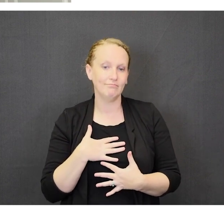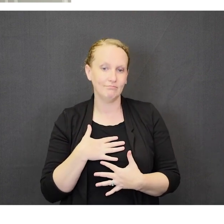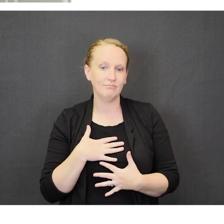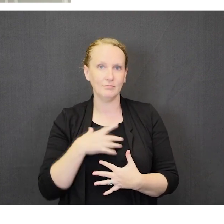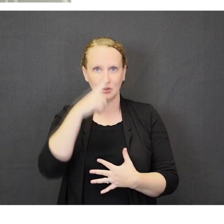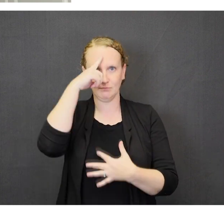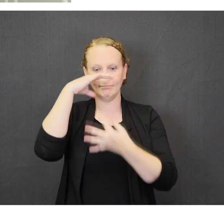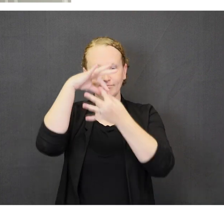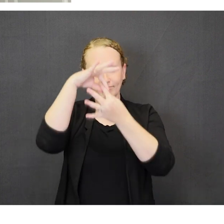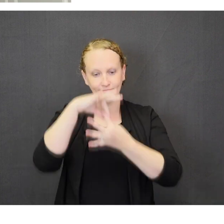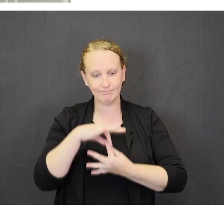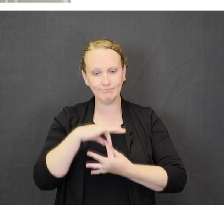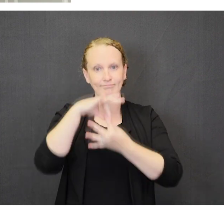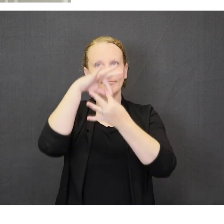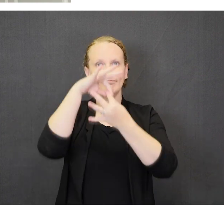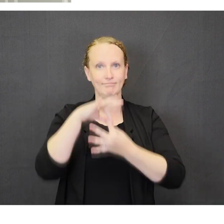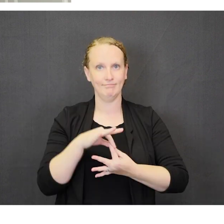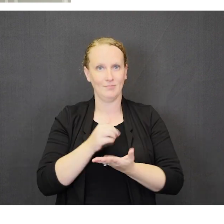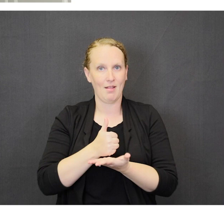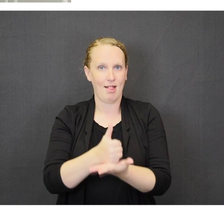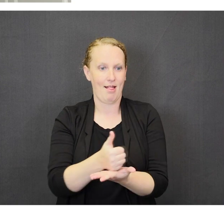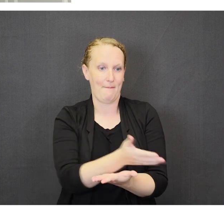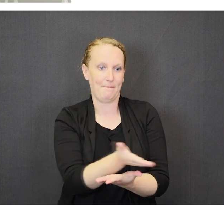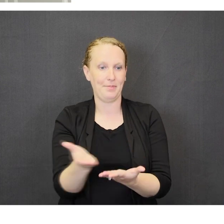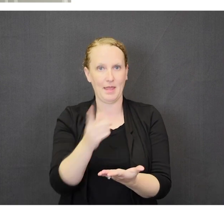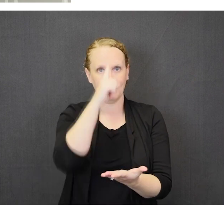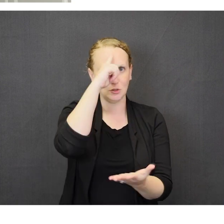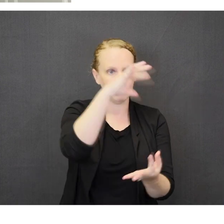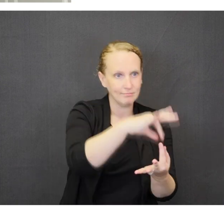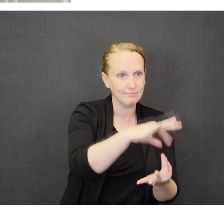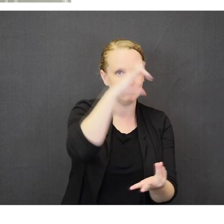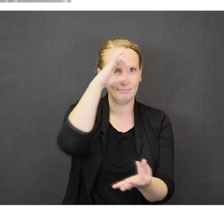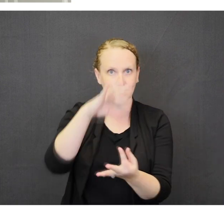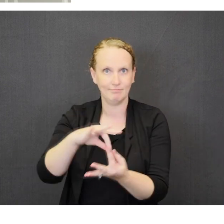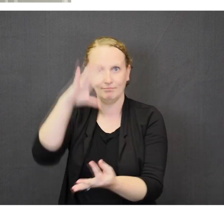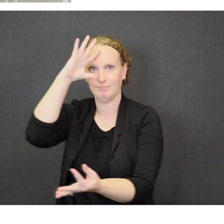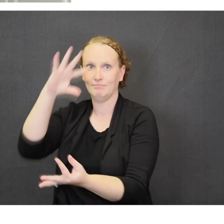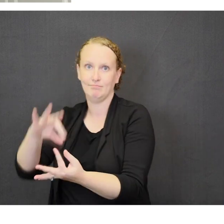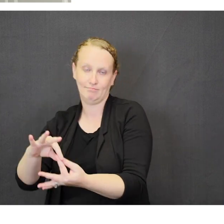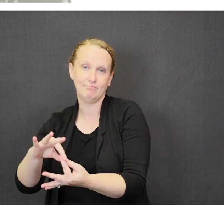know come home within yourself a little bit so that our children can can feel us